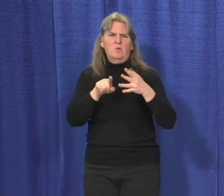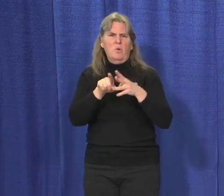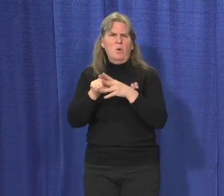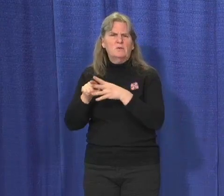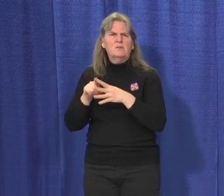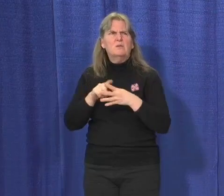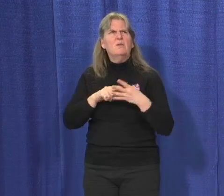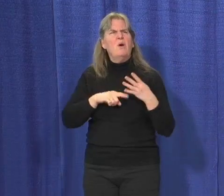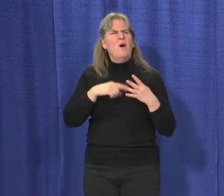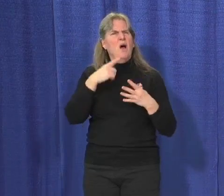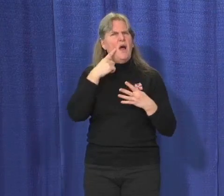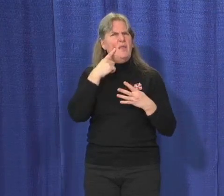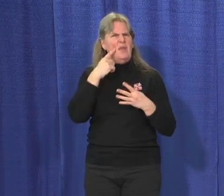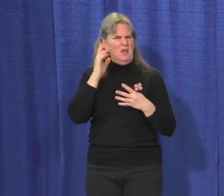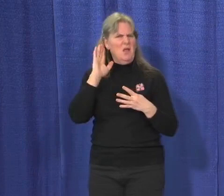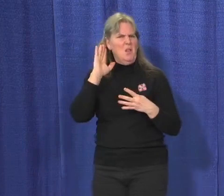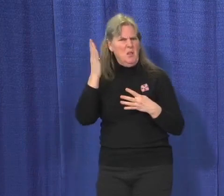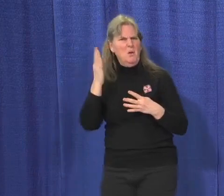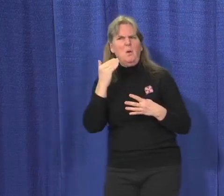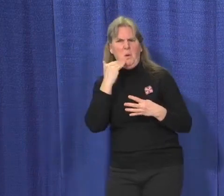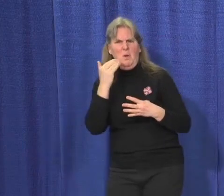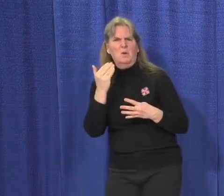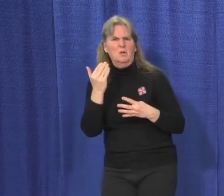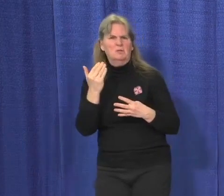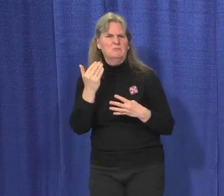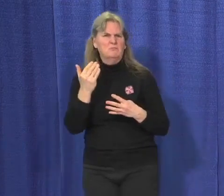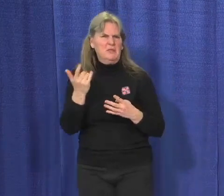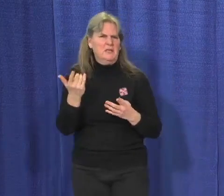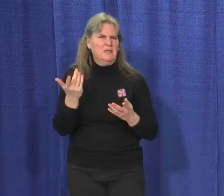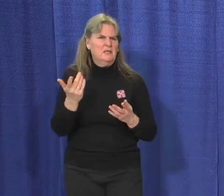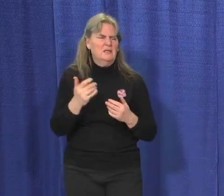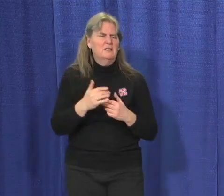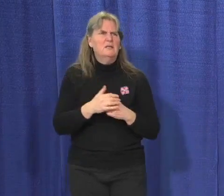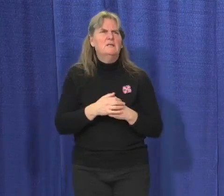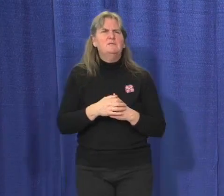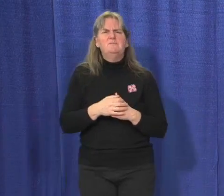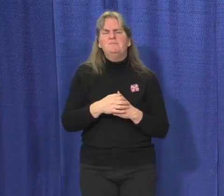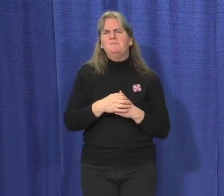And others. I think things look good.